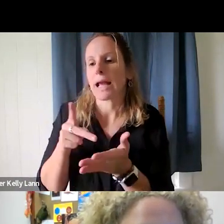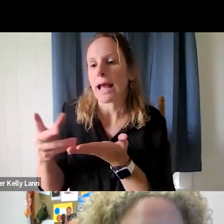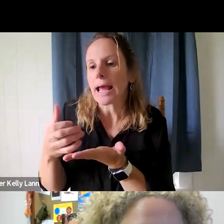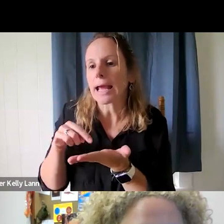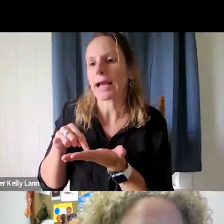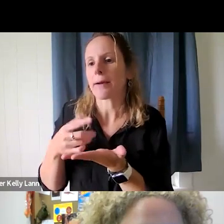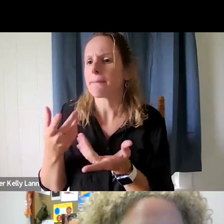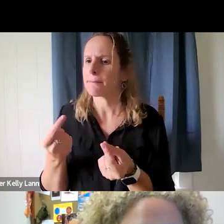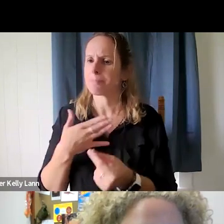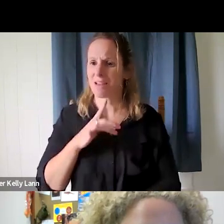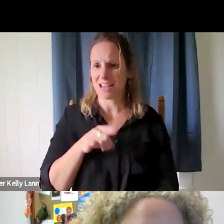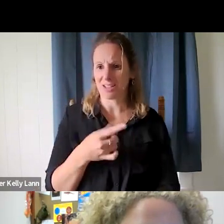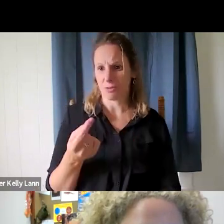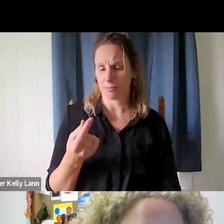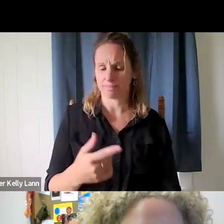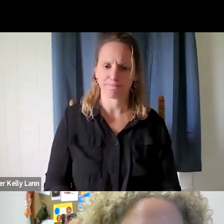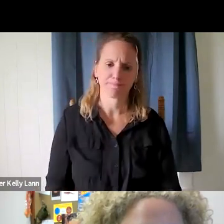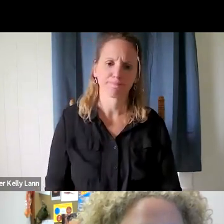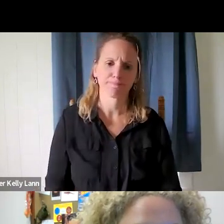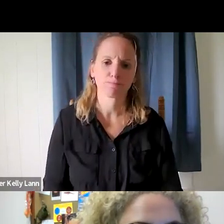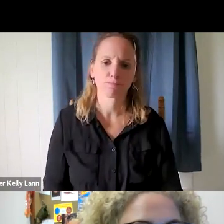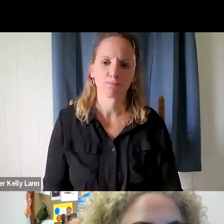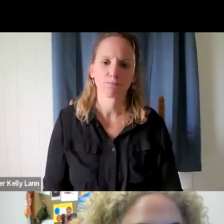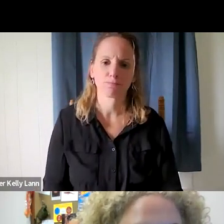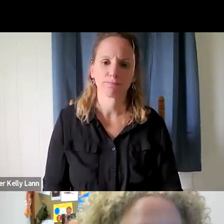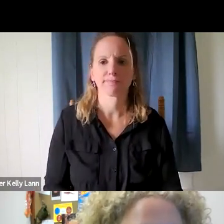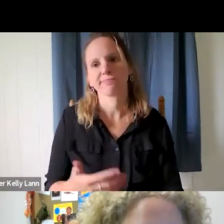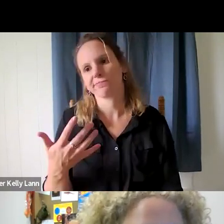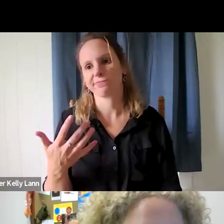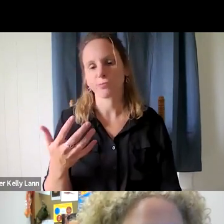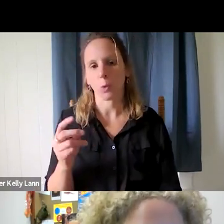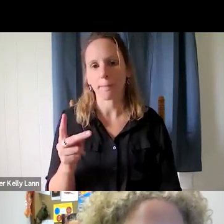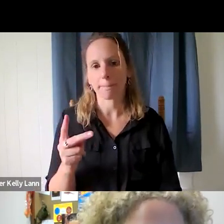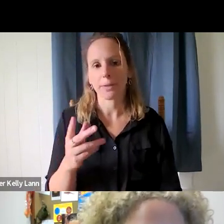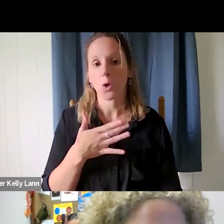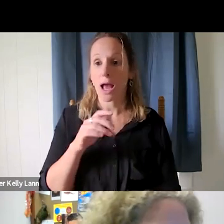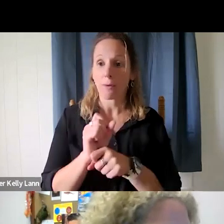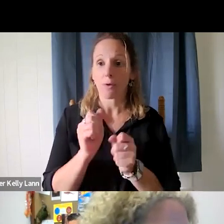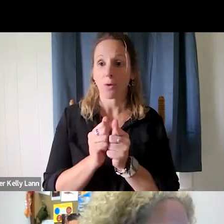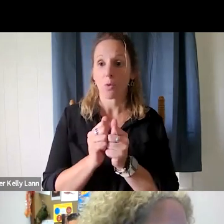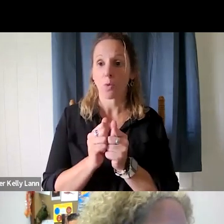And my answer is that, or I'll give an anecdote. So I worked with an applicant once